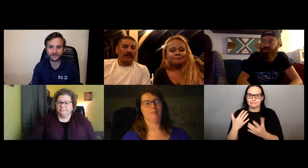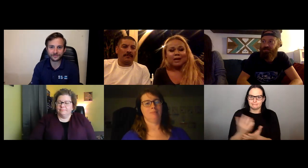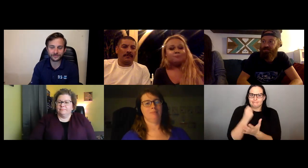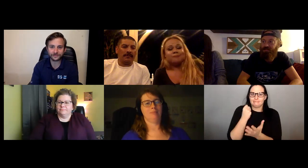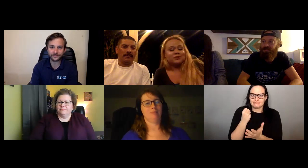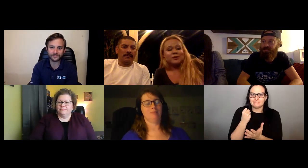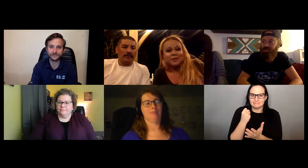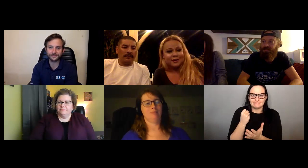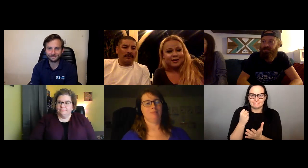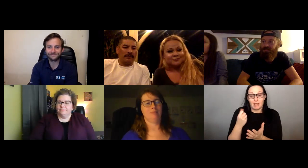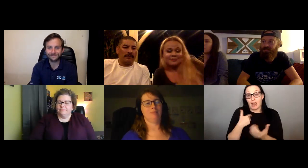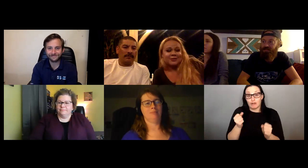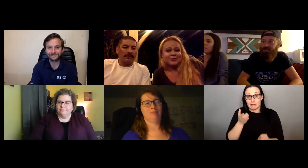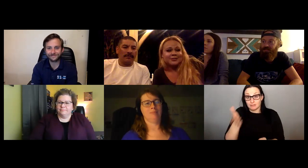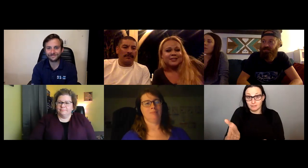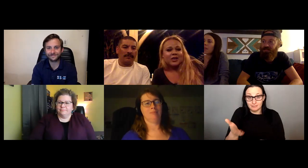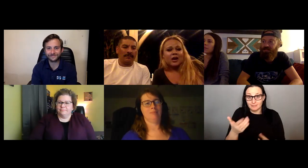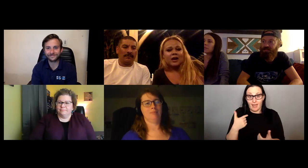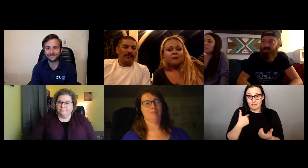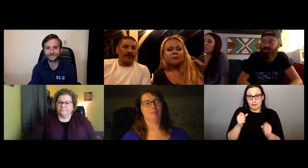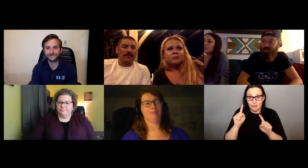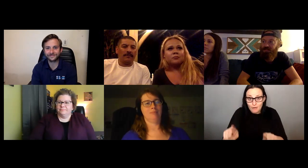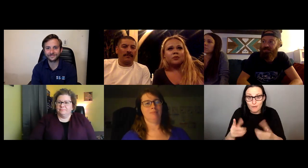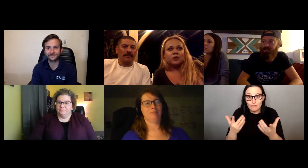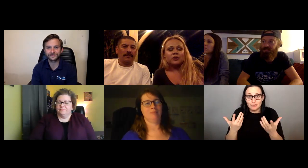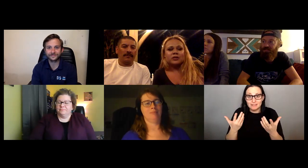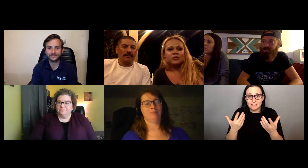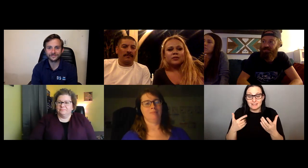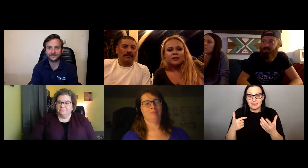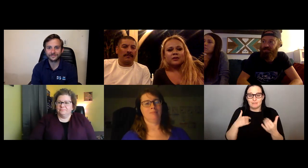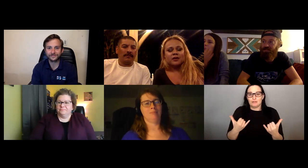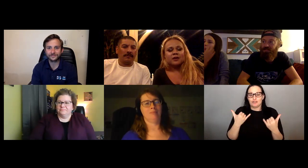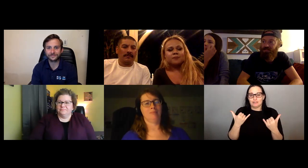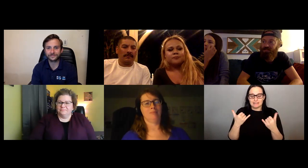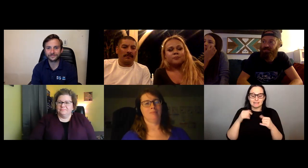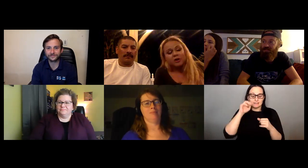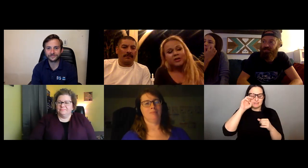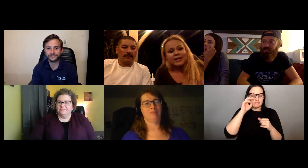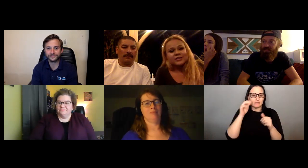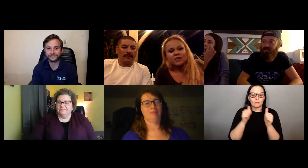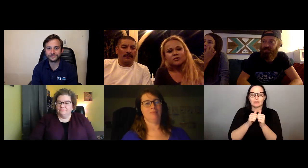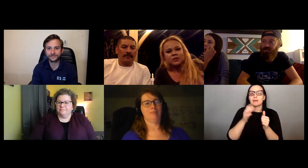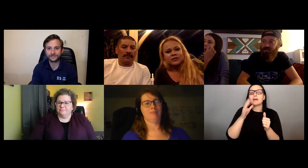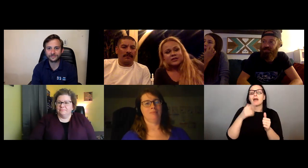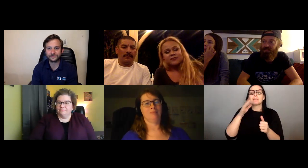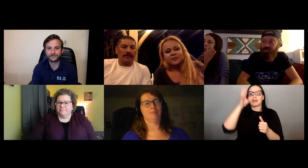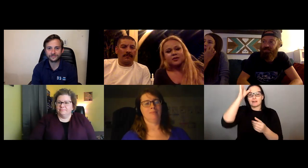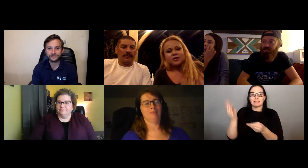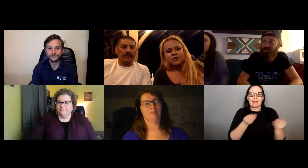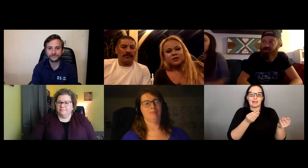i'm i try to be there i you know i'm currently with the parent liaison with